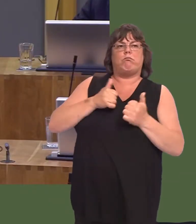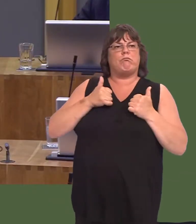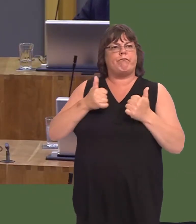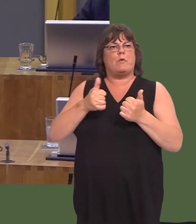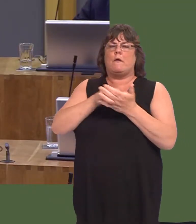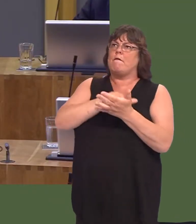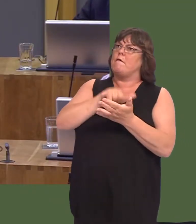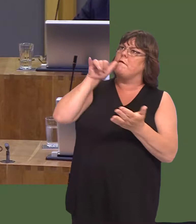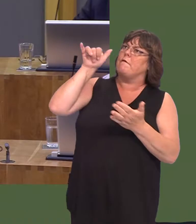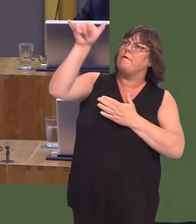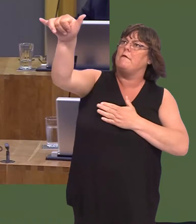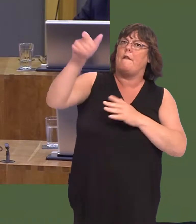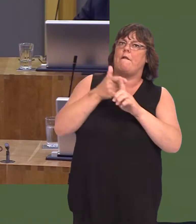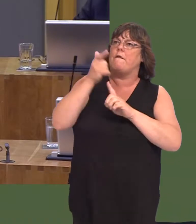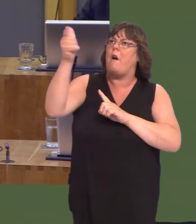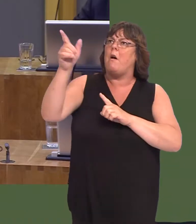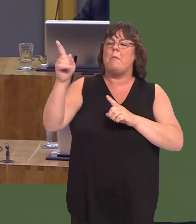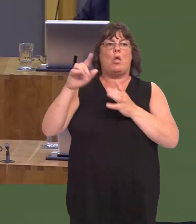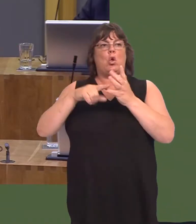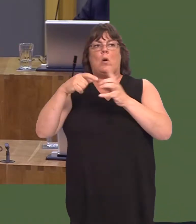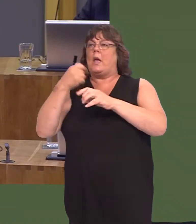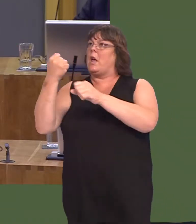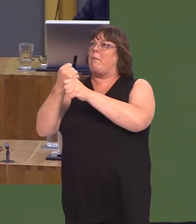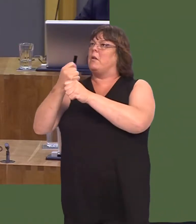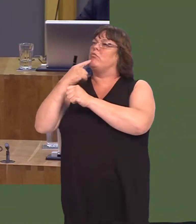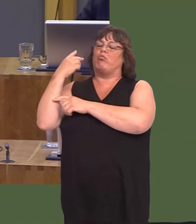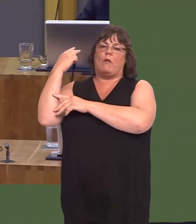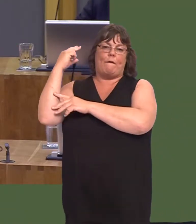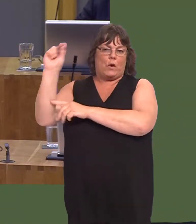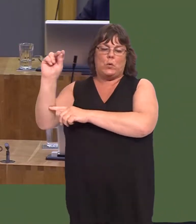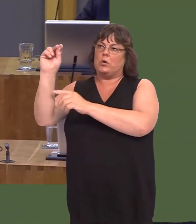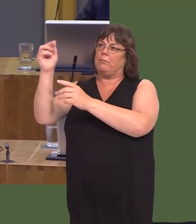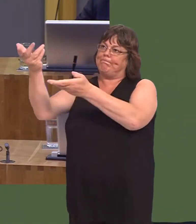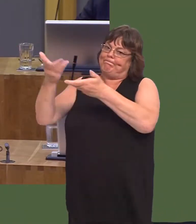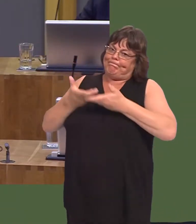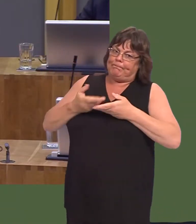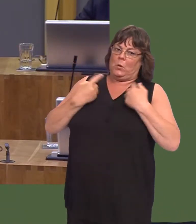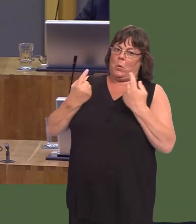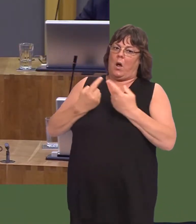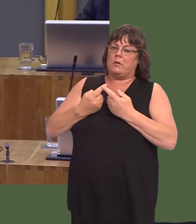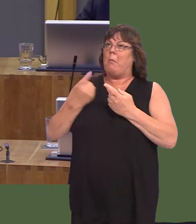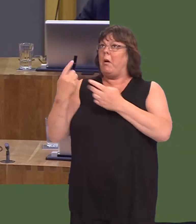But the UK Government has resolutely refused to devolve it to us, despite the fact itís devolved to Scotland.